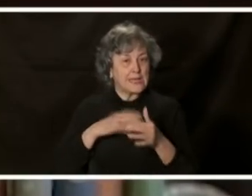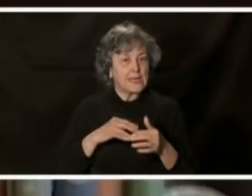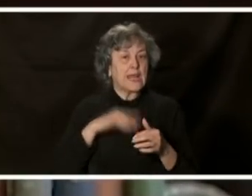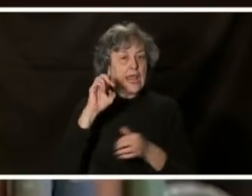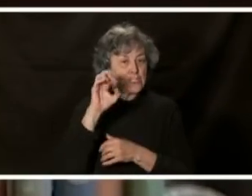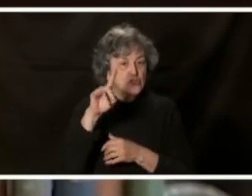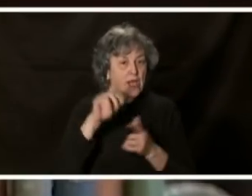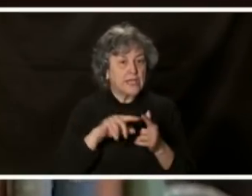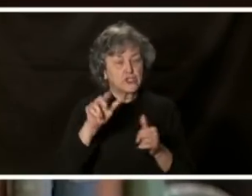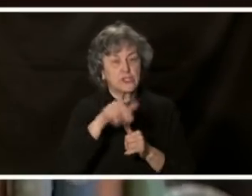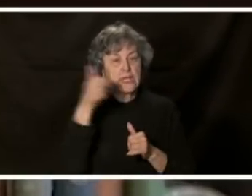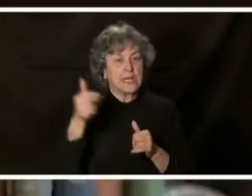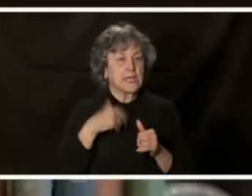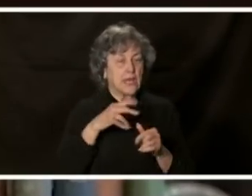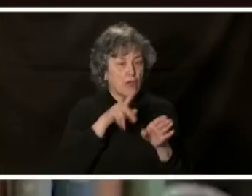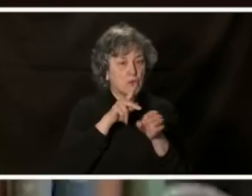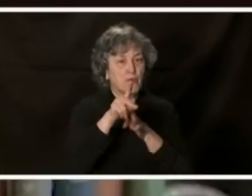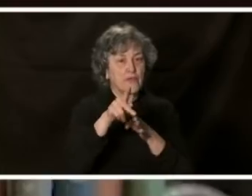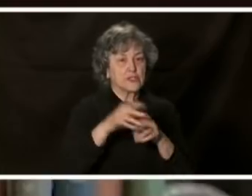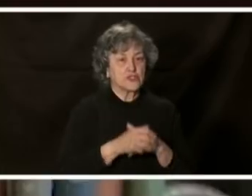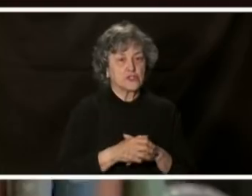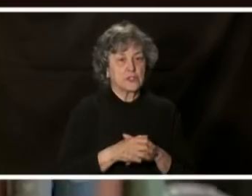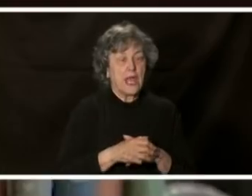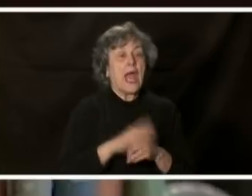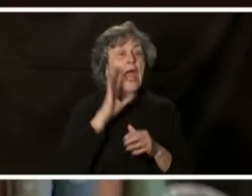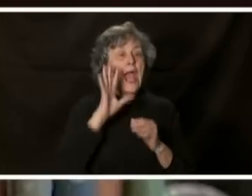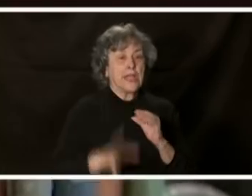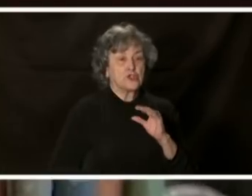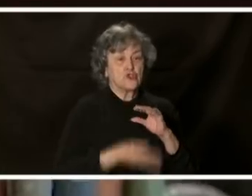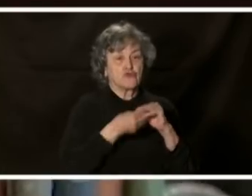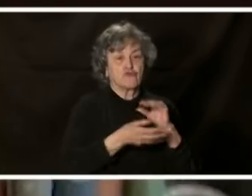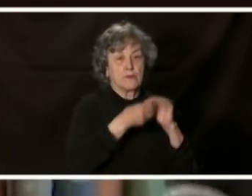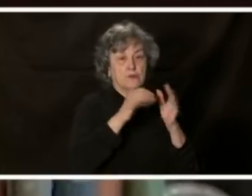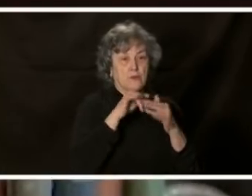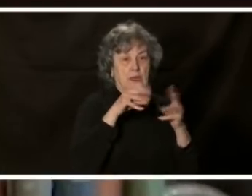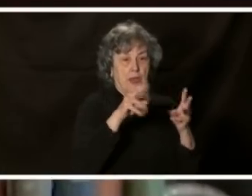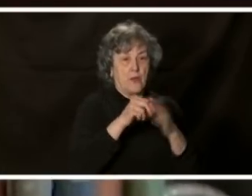AND CONTRIBUTING IN THAT WAY TO OUR COLLECTIVE EFFORT.